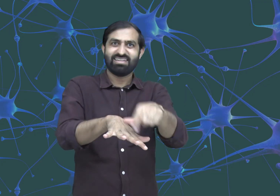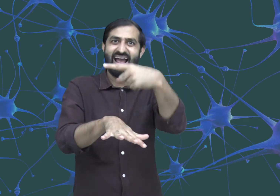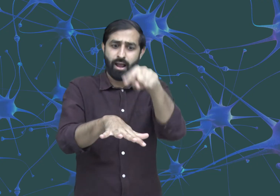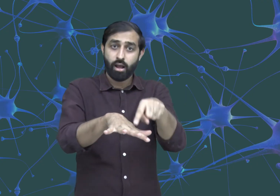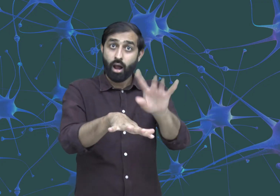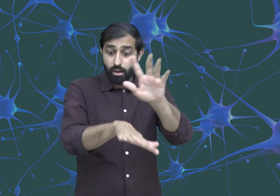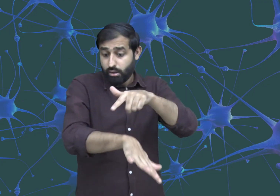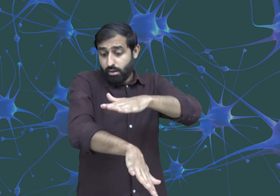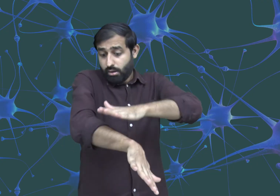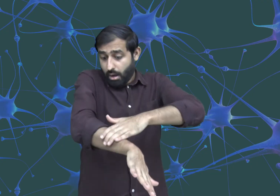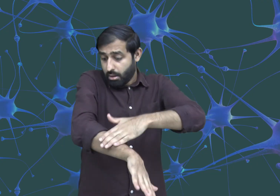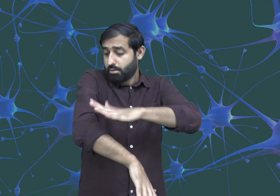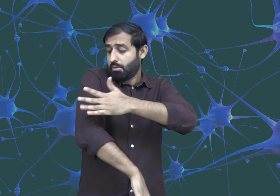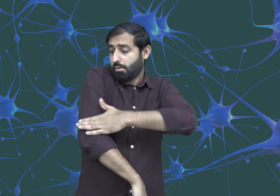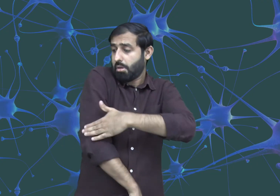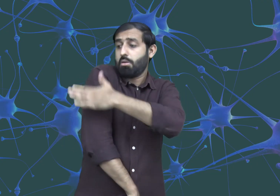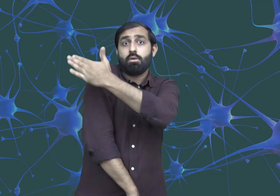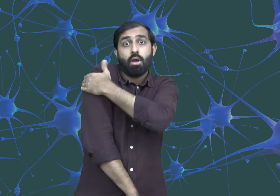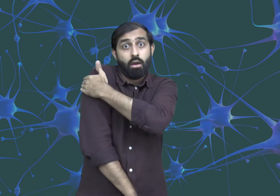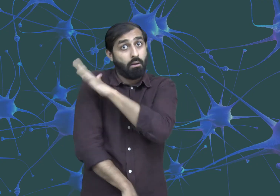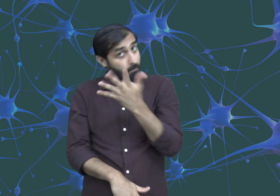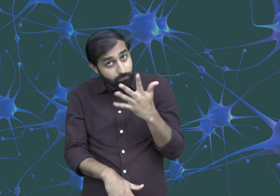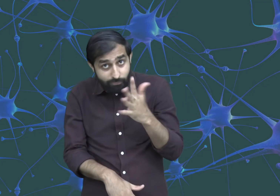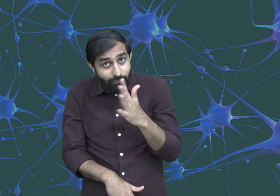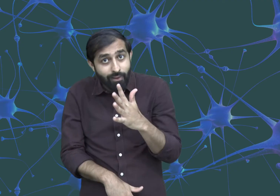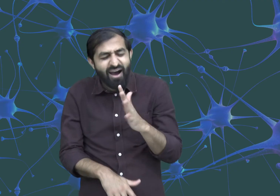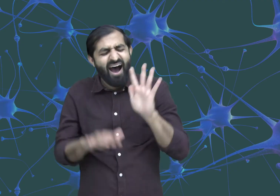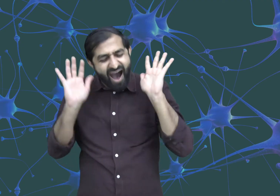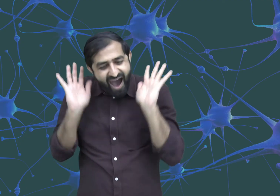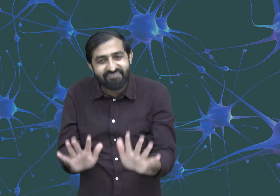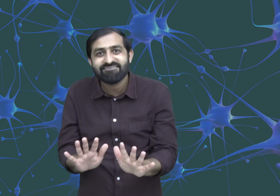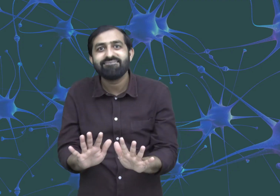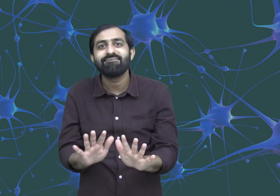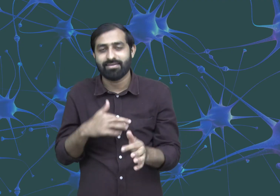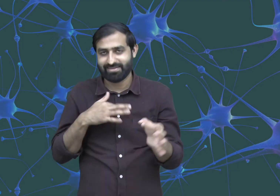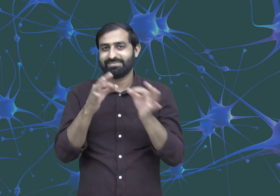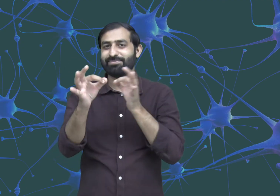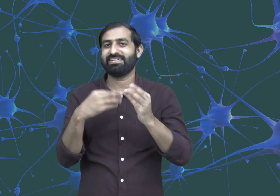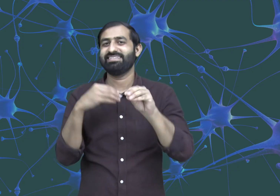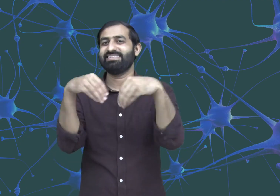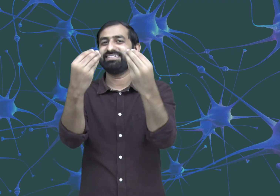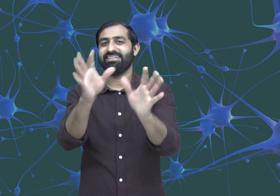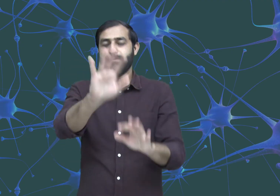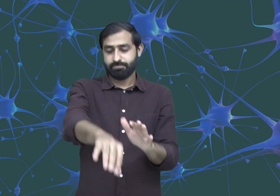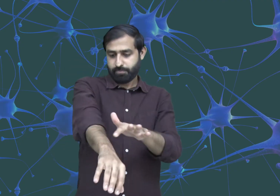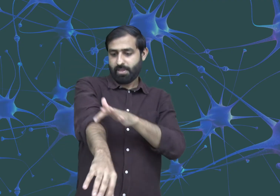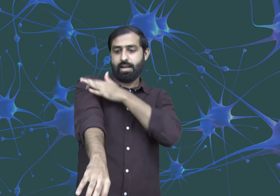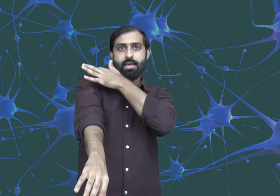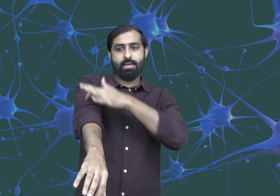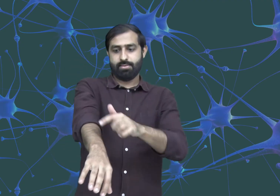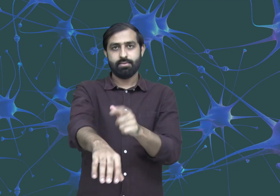So the job of the cell body is to control all the functions of the cell. Our body has a deep